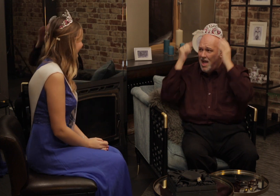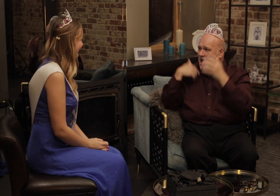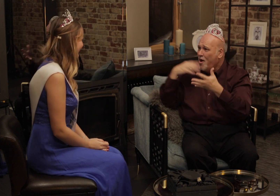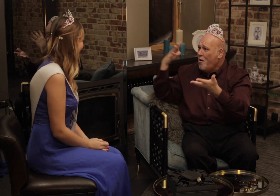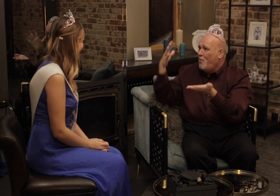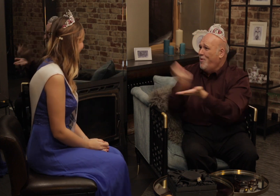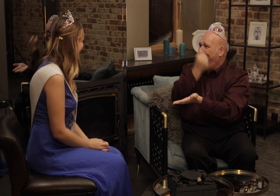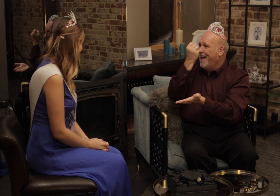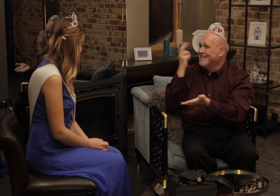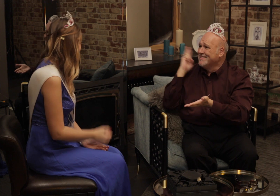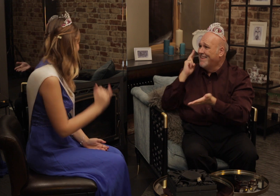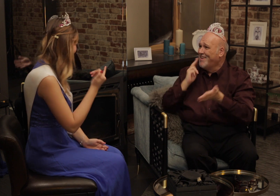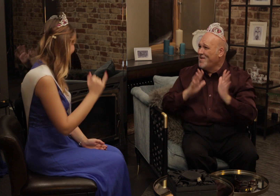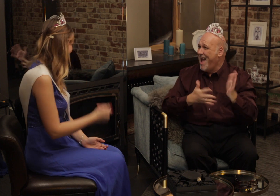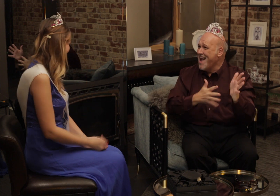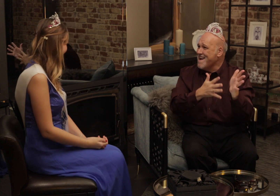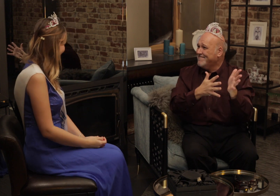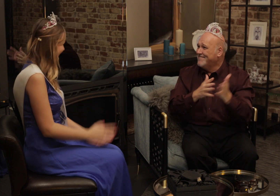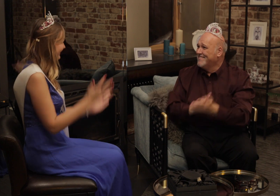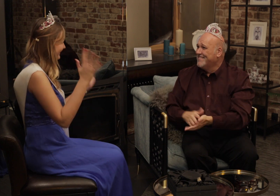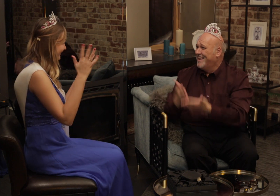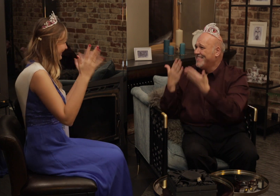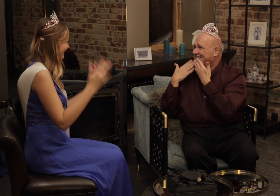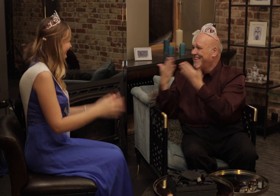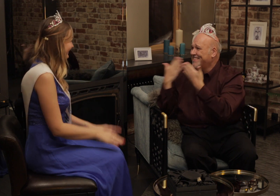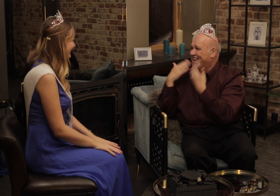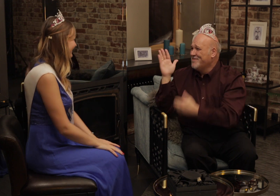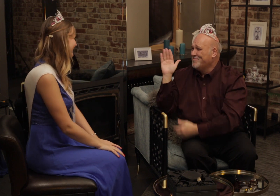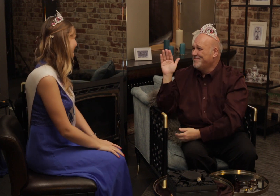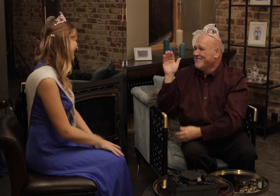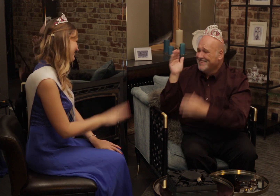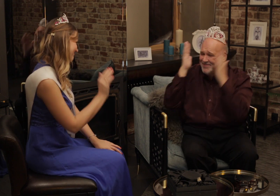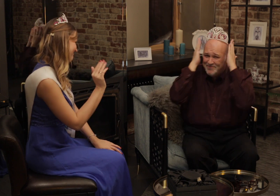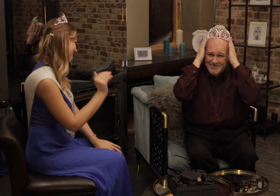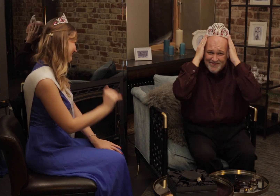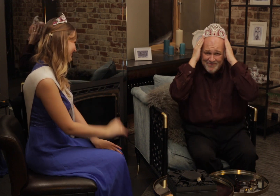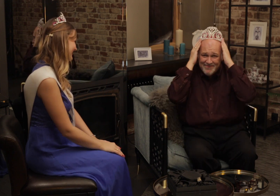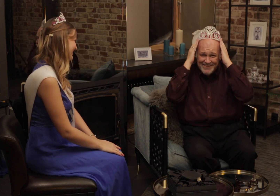I've won the DeafWaves title! Yay! Thank you so much! Bye now! Bye.